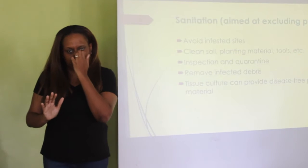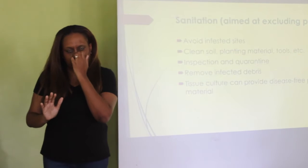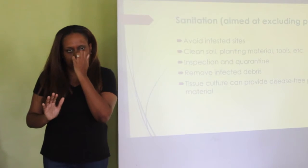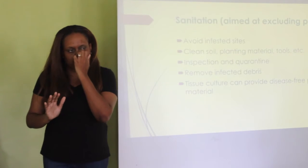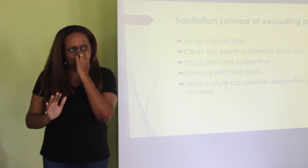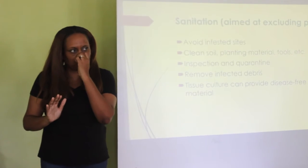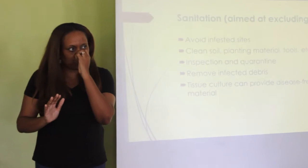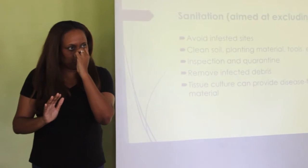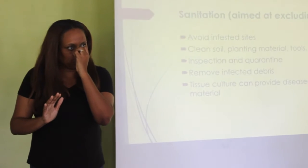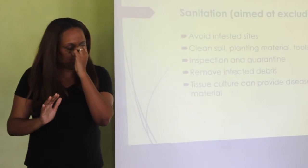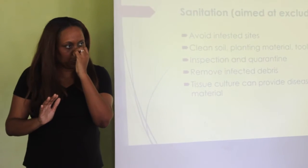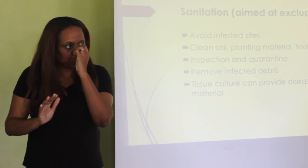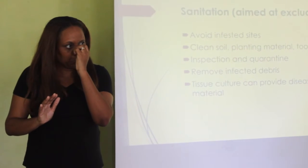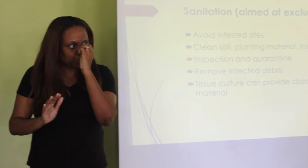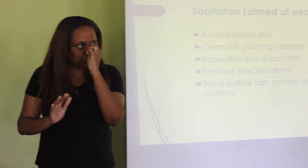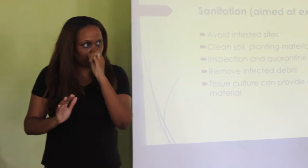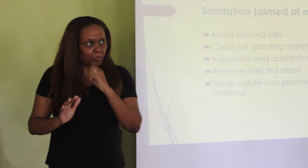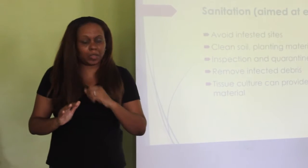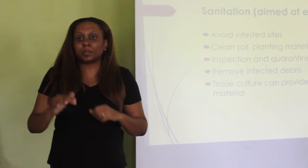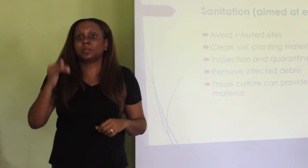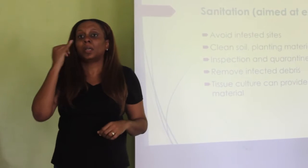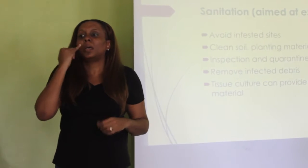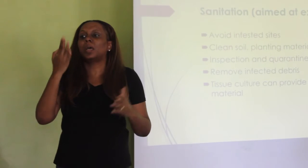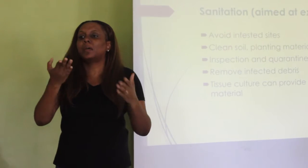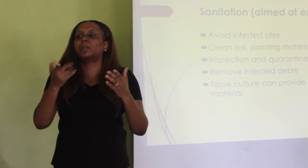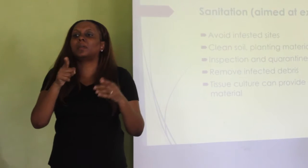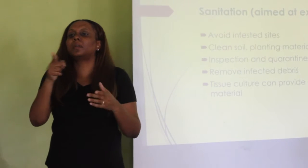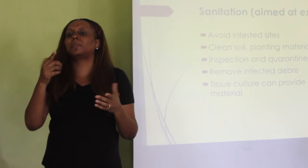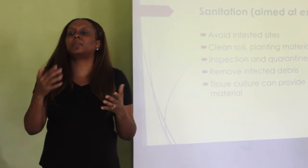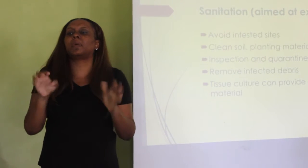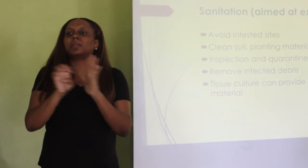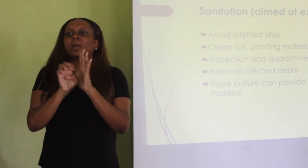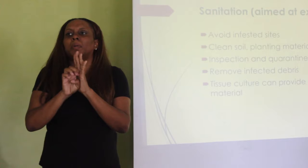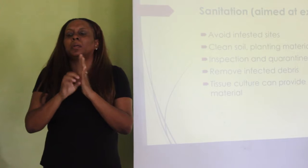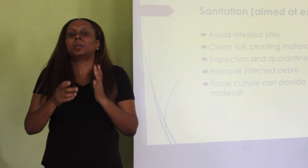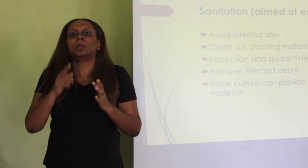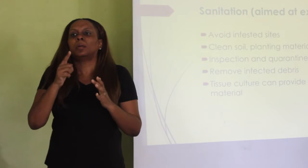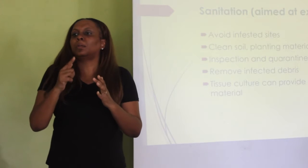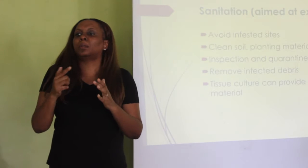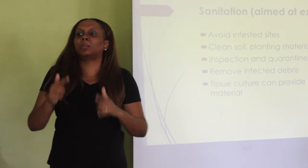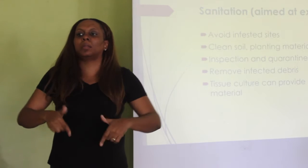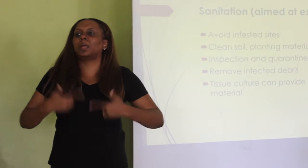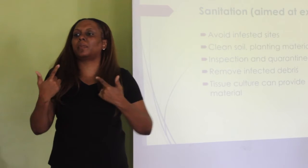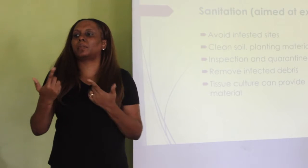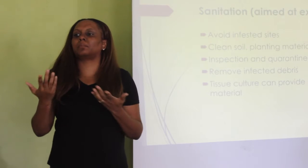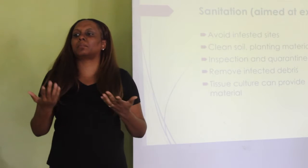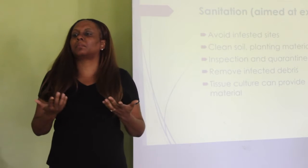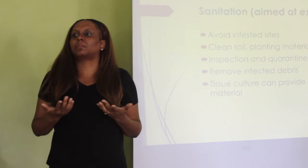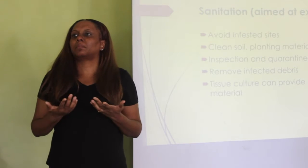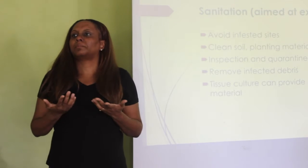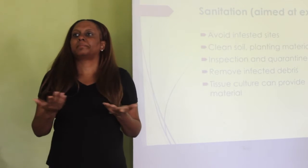from one area of barriers to another area you remove material that is not not clean